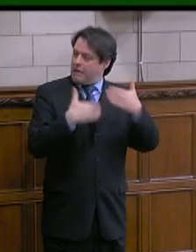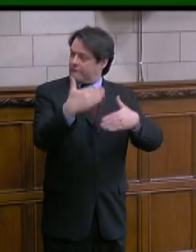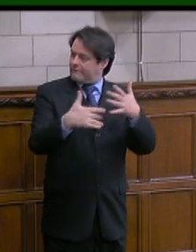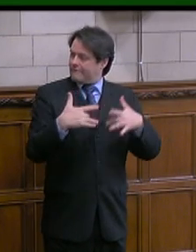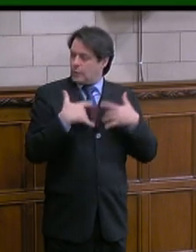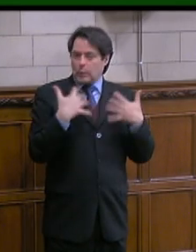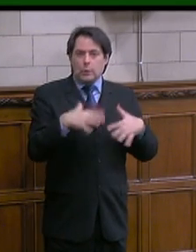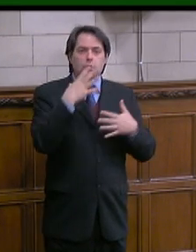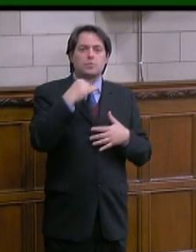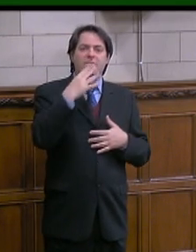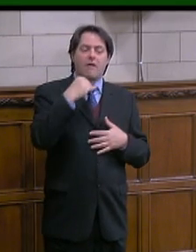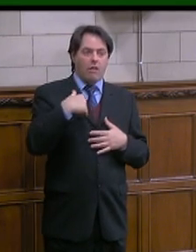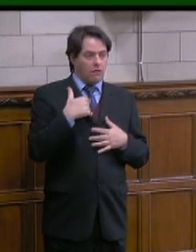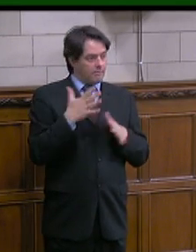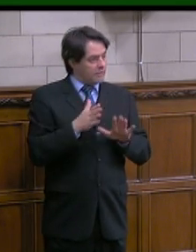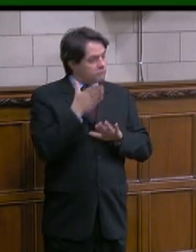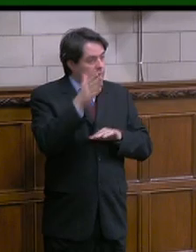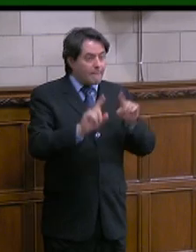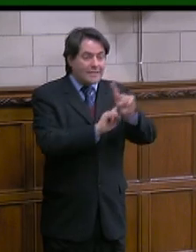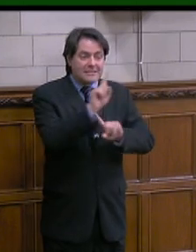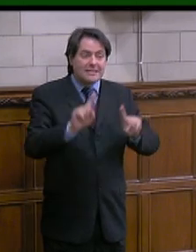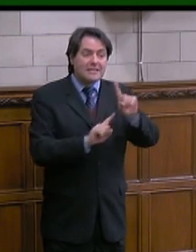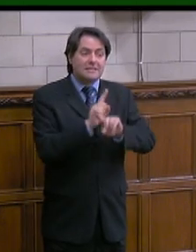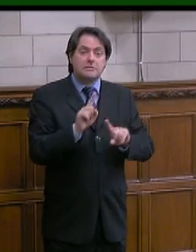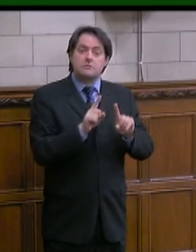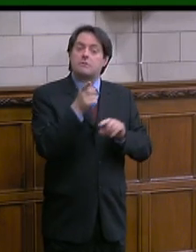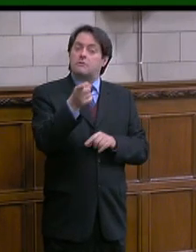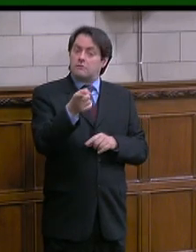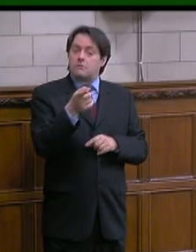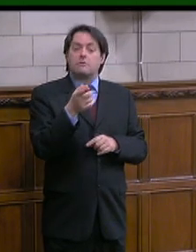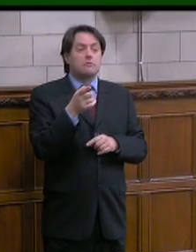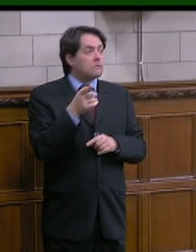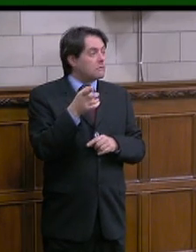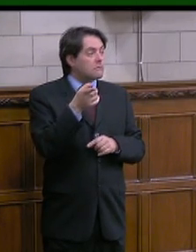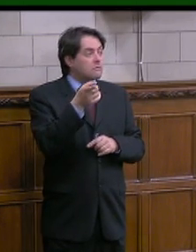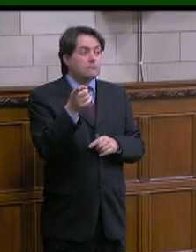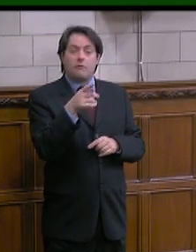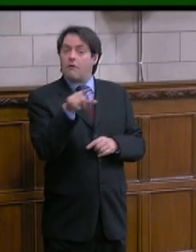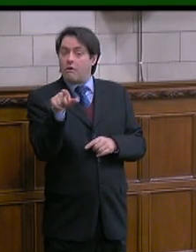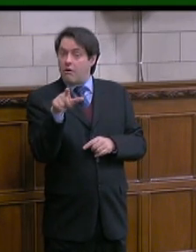I have been at meetings where there have been non-hearing people and I have been able to interpret for them.